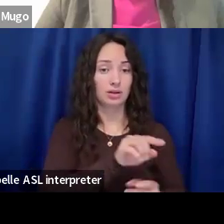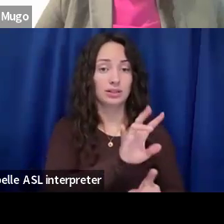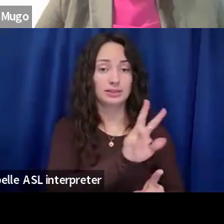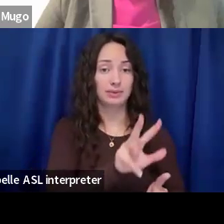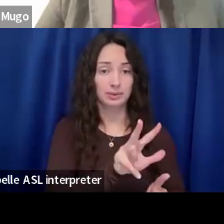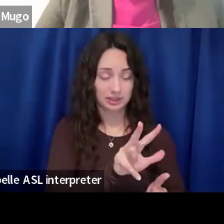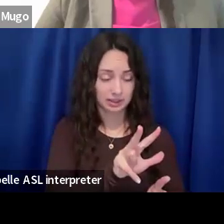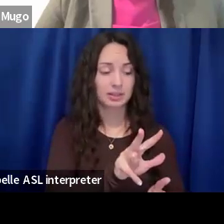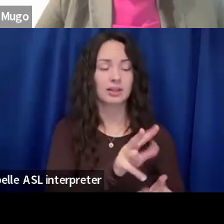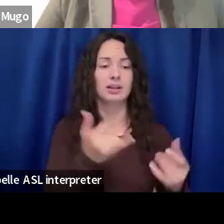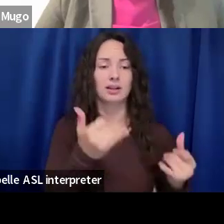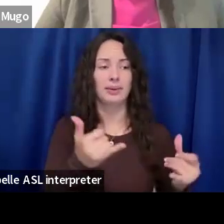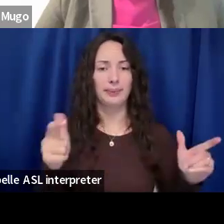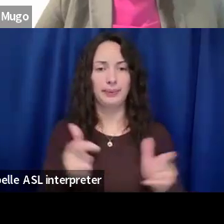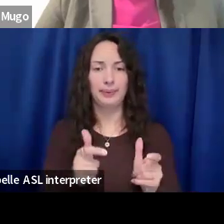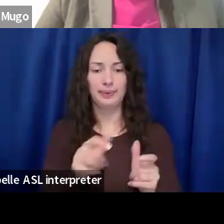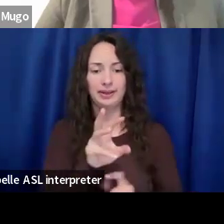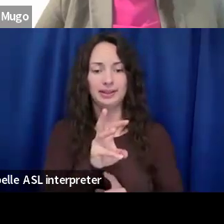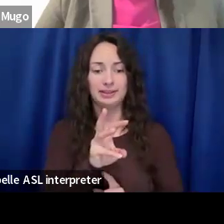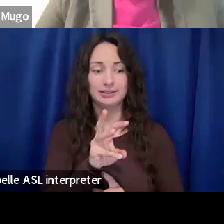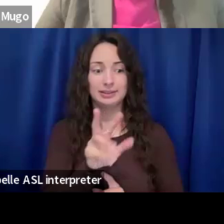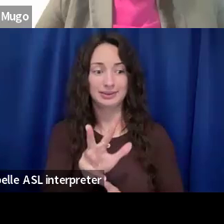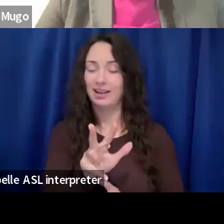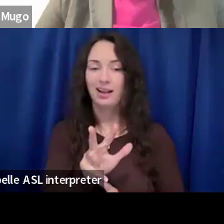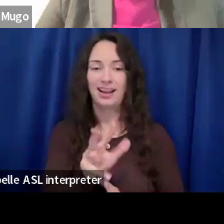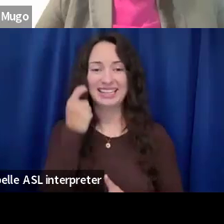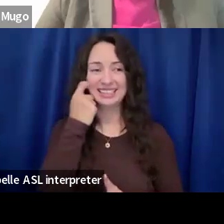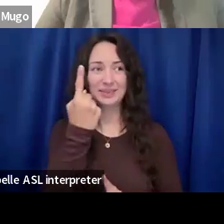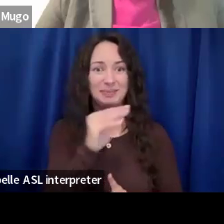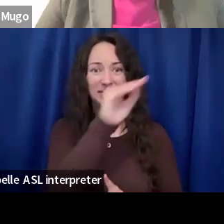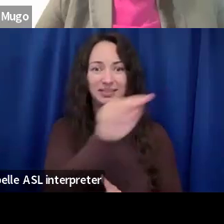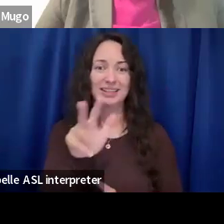63 and now I am down to 62 and I don't know what will happen because